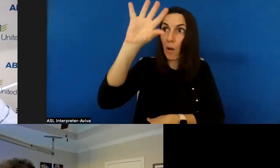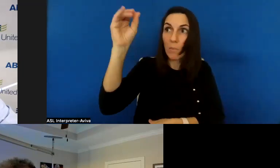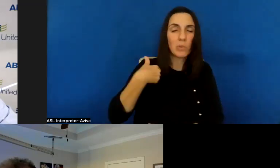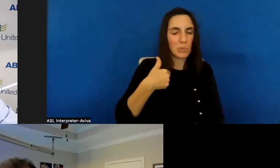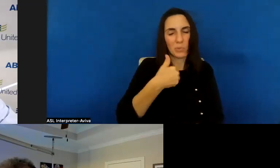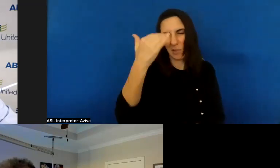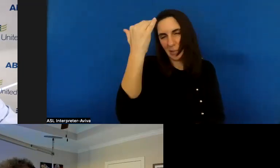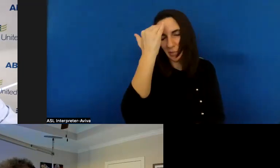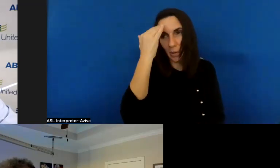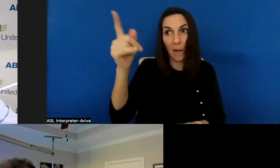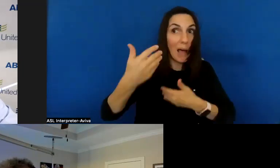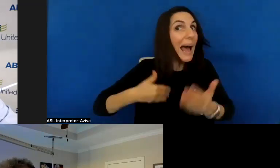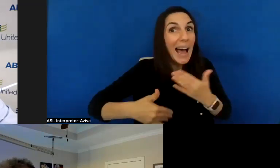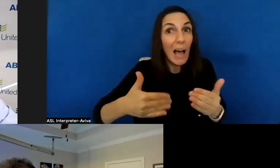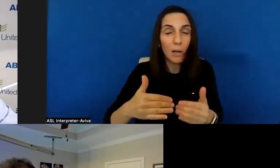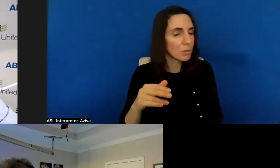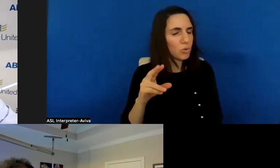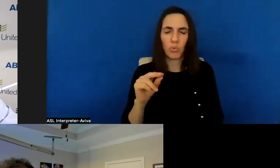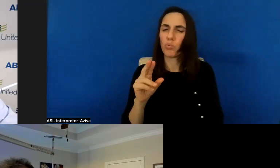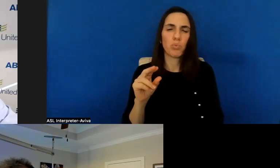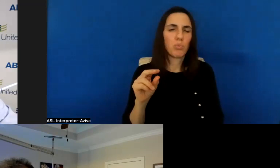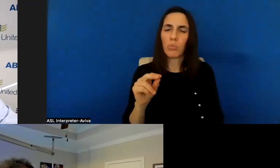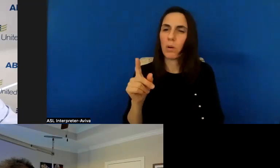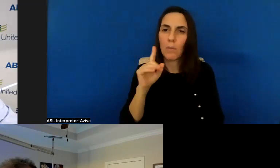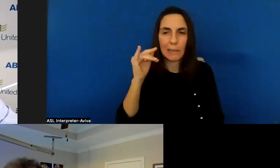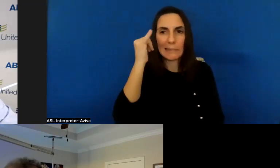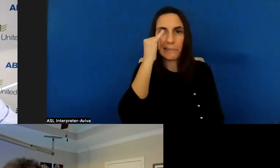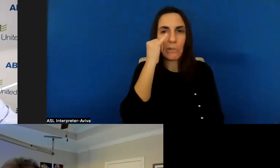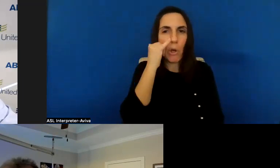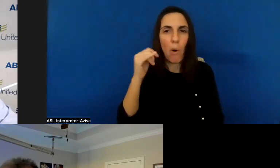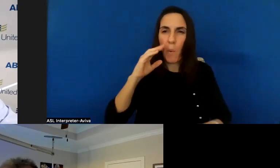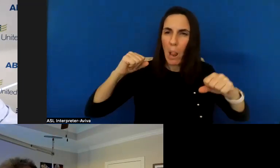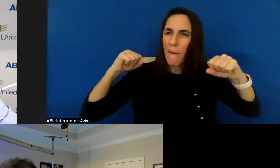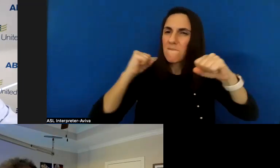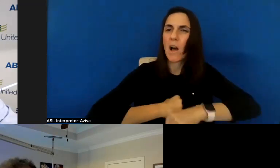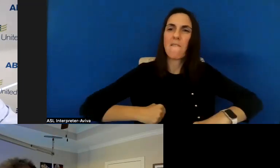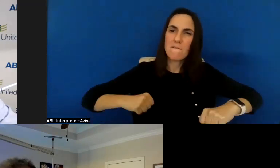fast moving, and they're, gonna you know, fight everything until till the end.